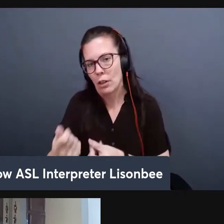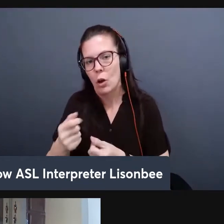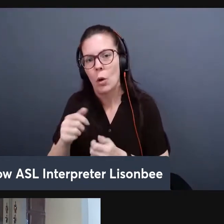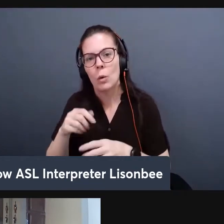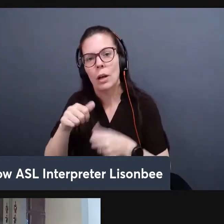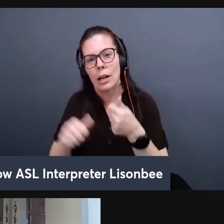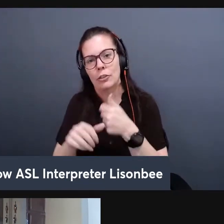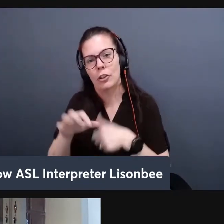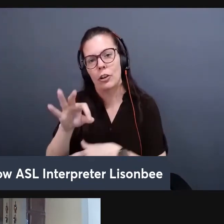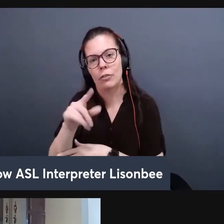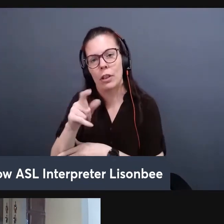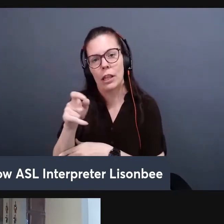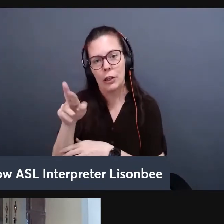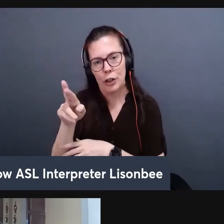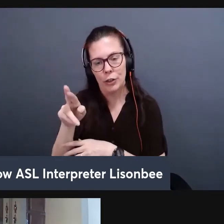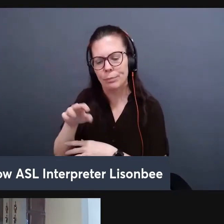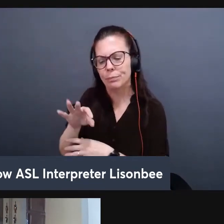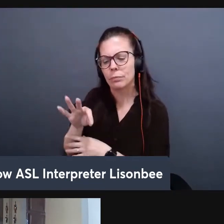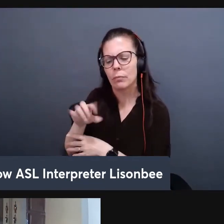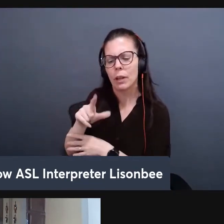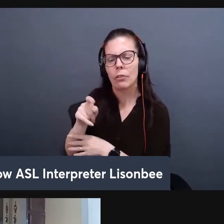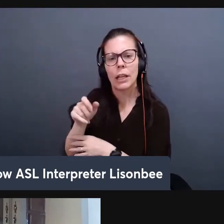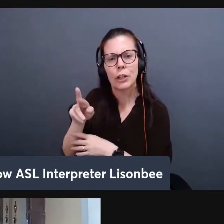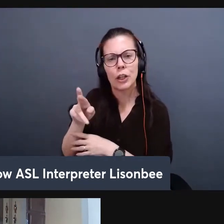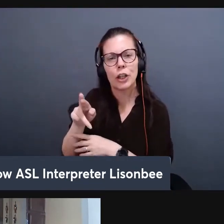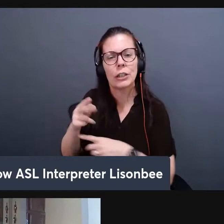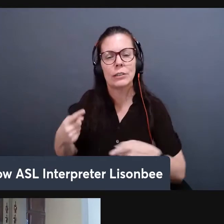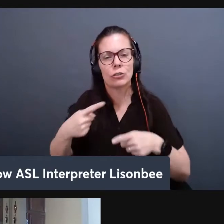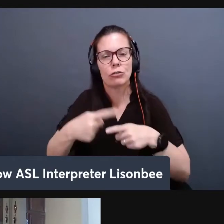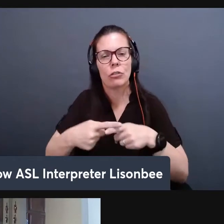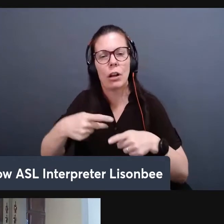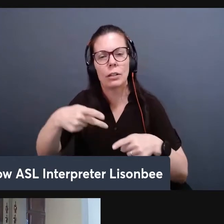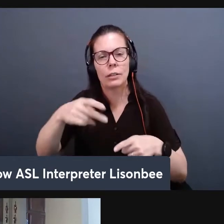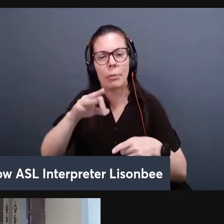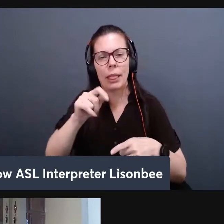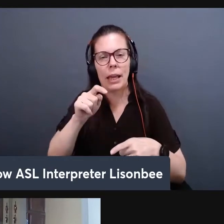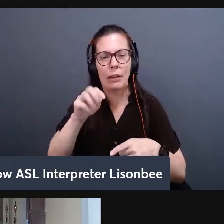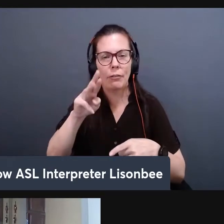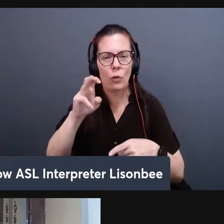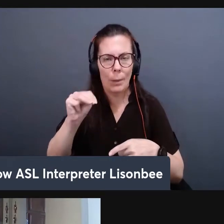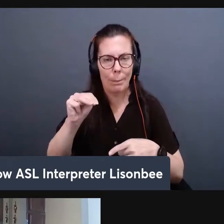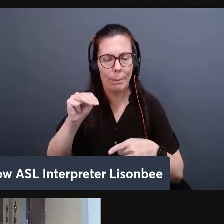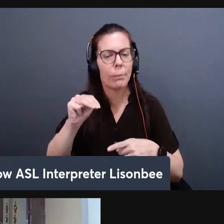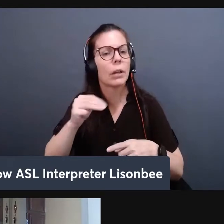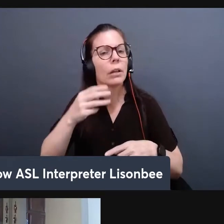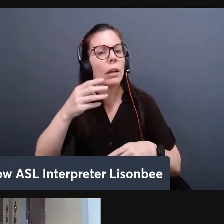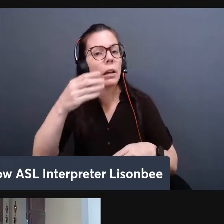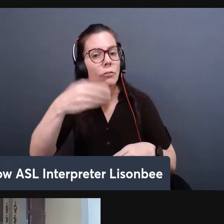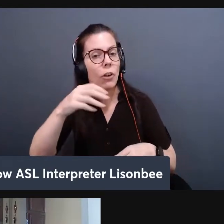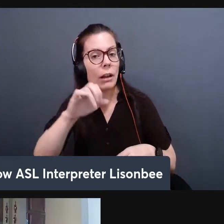So Flutter is a cross platform front end development framework that allows you to be able